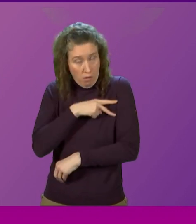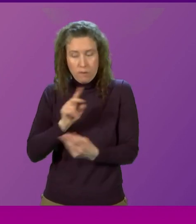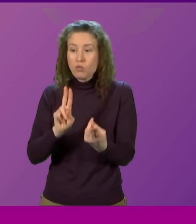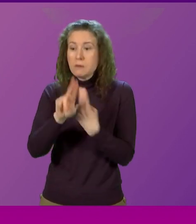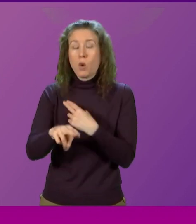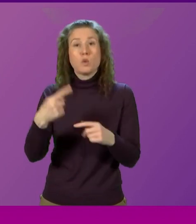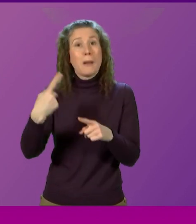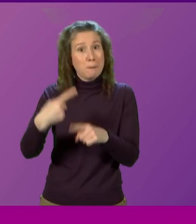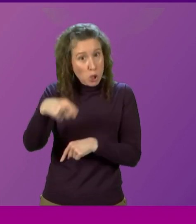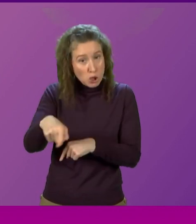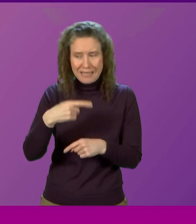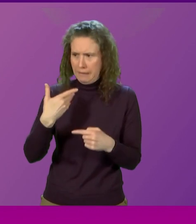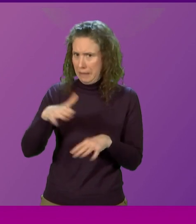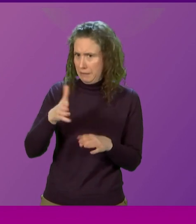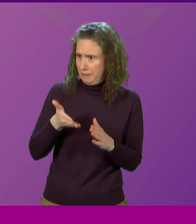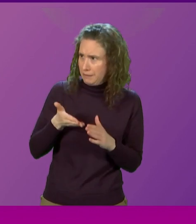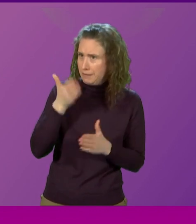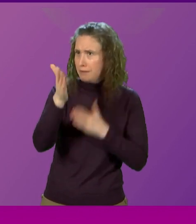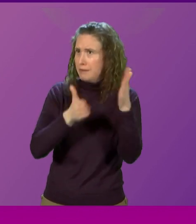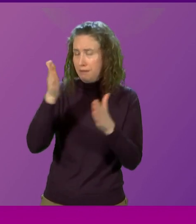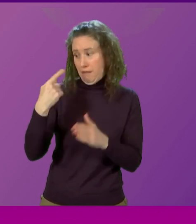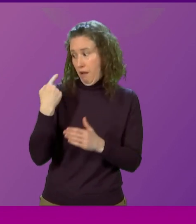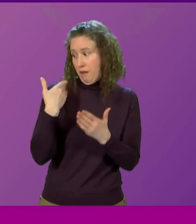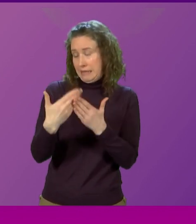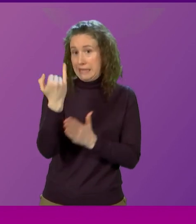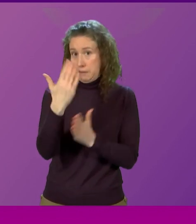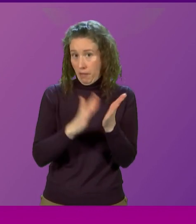been deployed in the last six months.